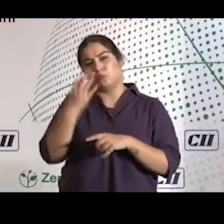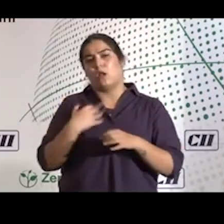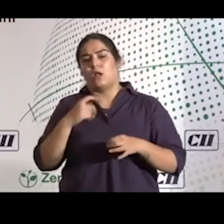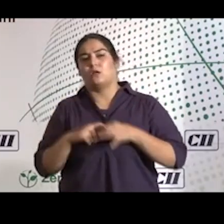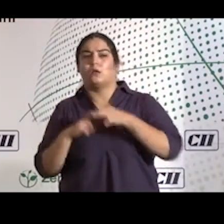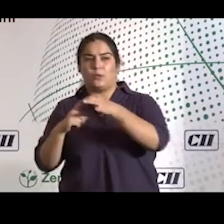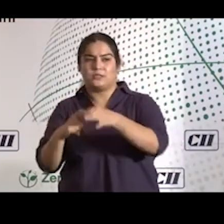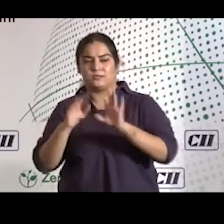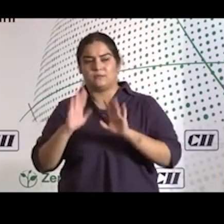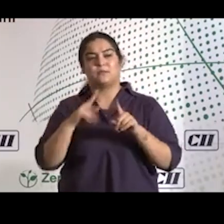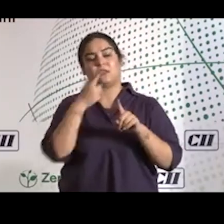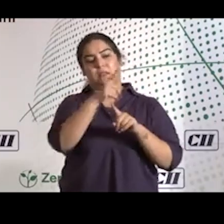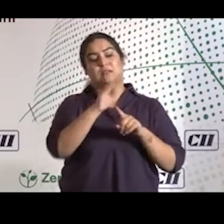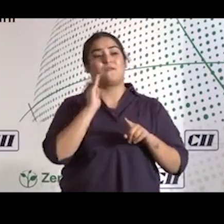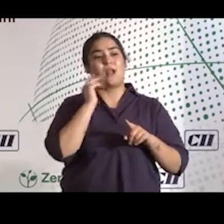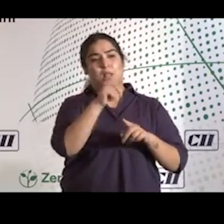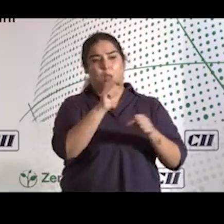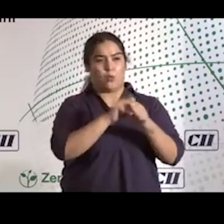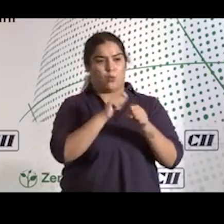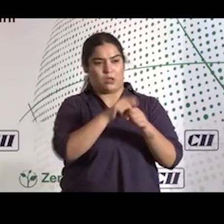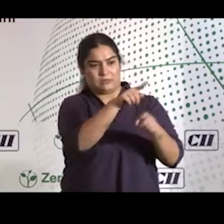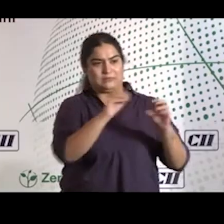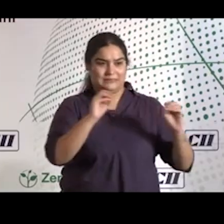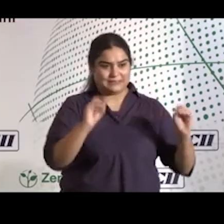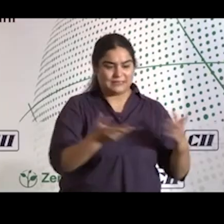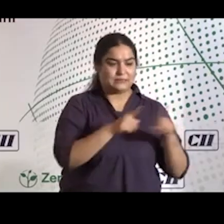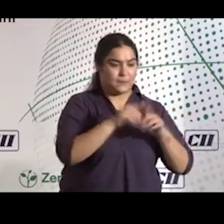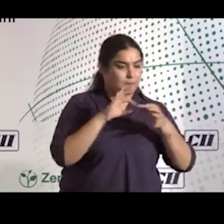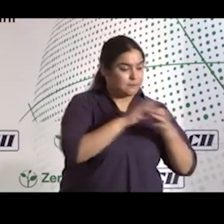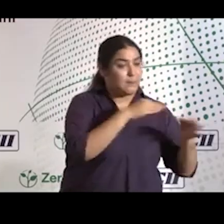when you work in the context of disability,